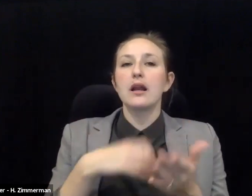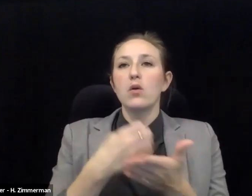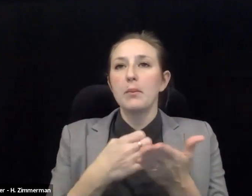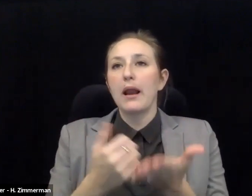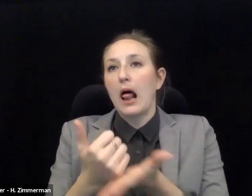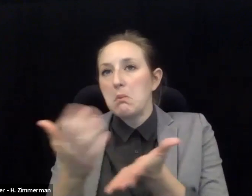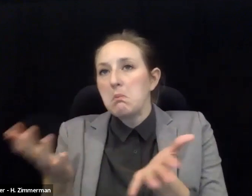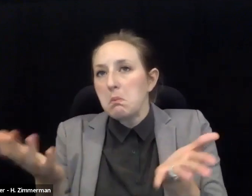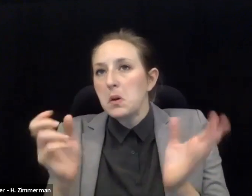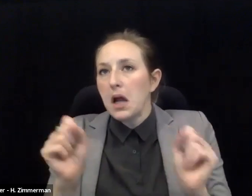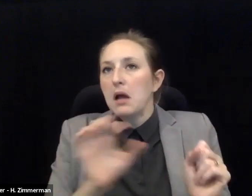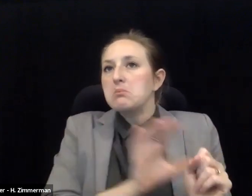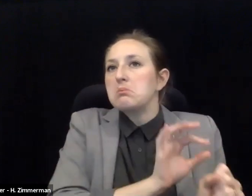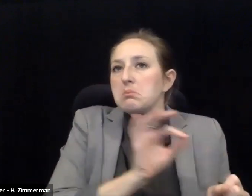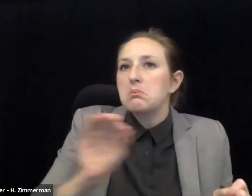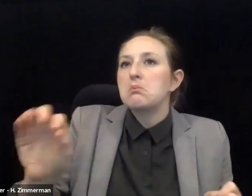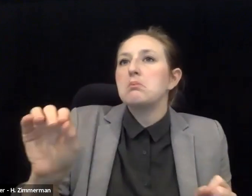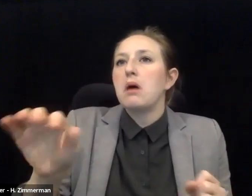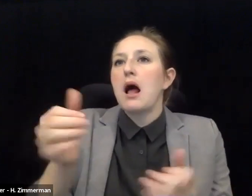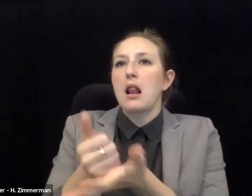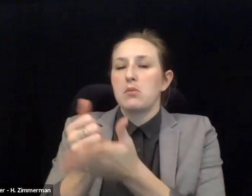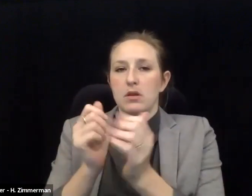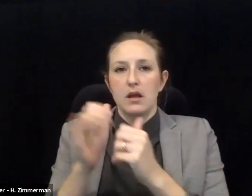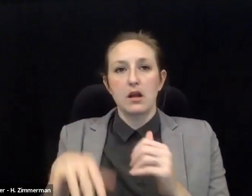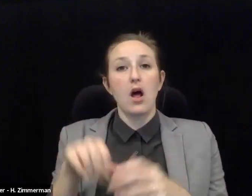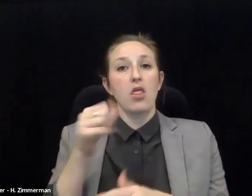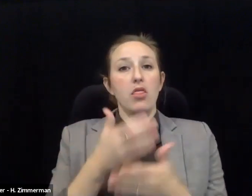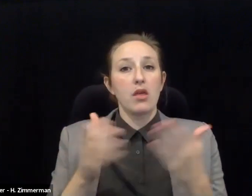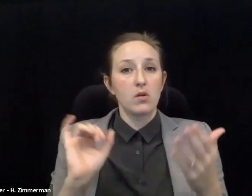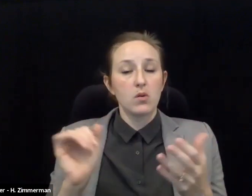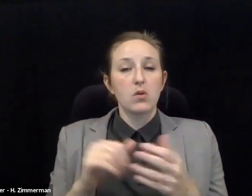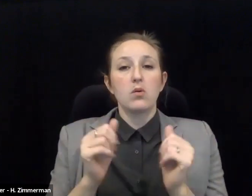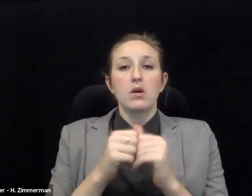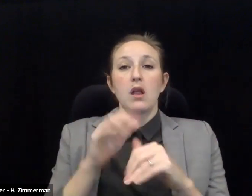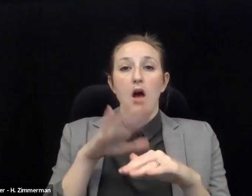And then another than too is with virtual NSLI-Y our policy is to